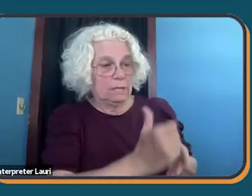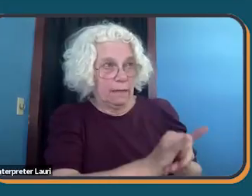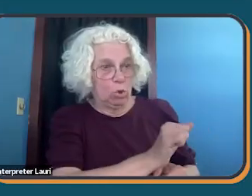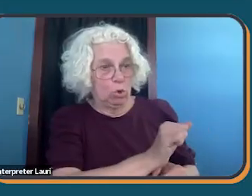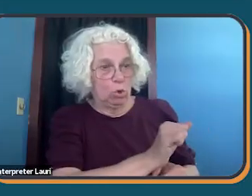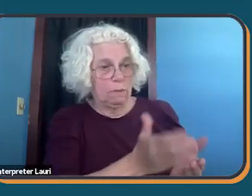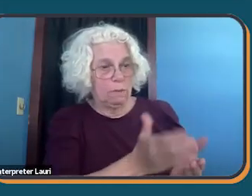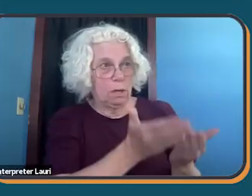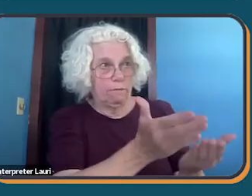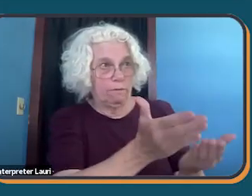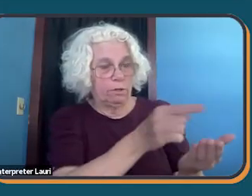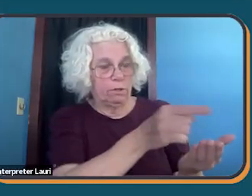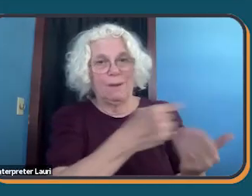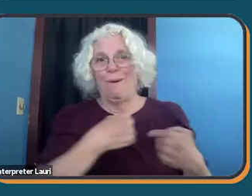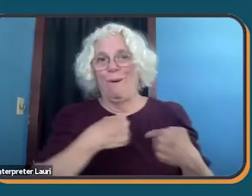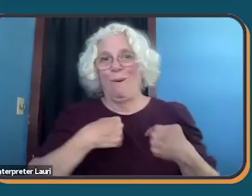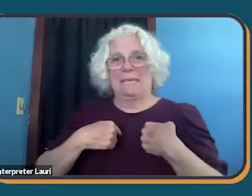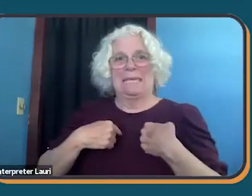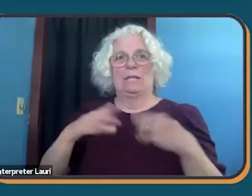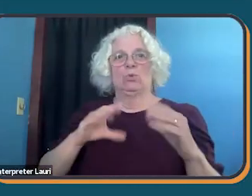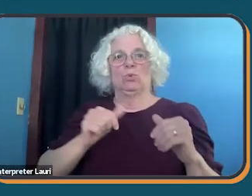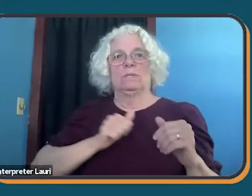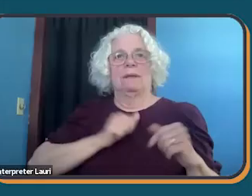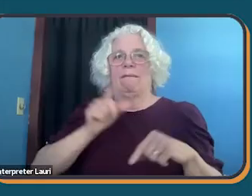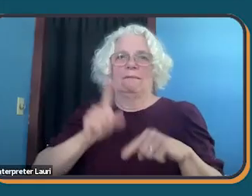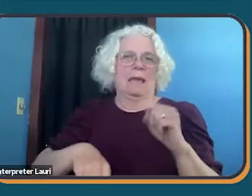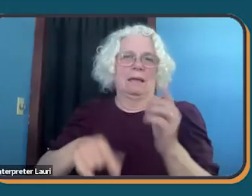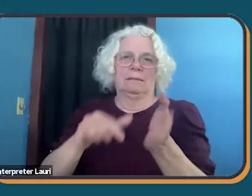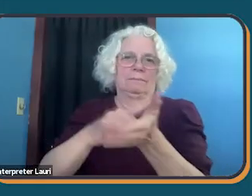Latisha Brown: No that is totally impossible for me to do